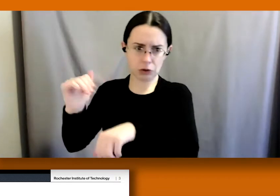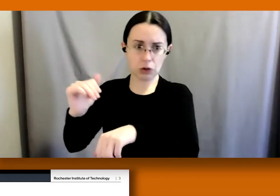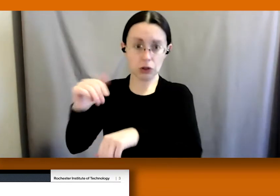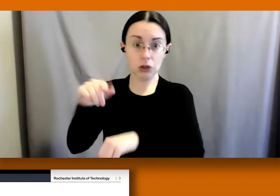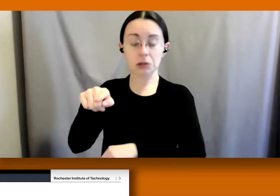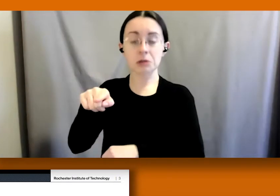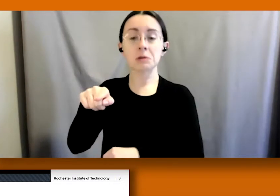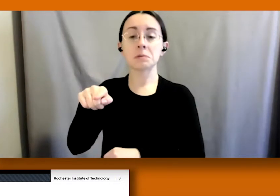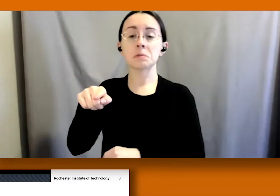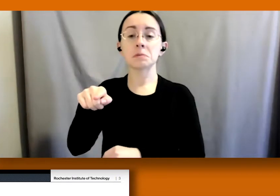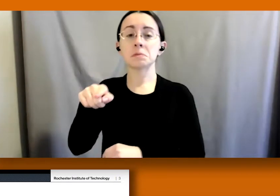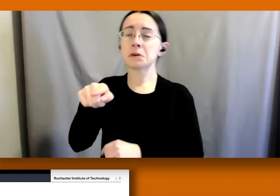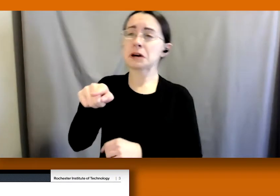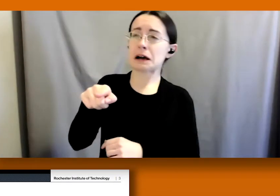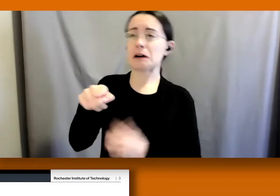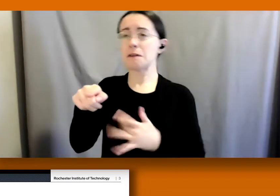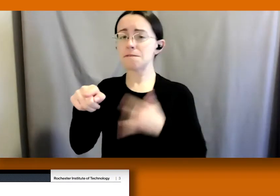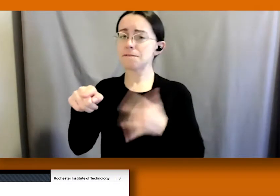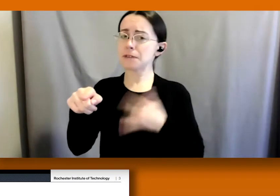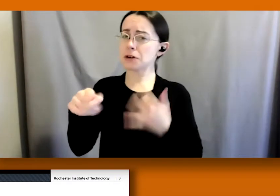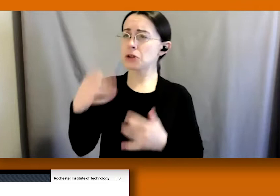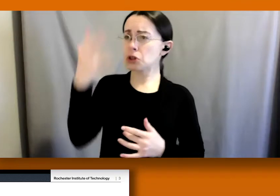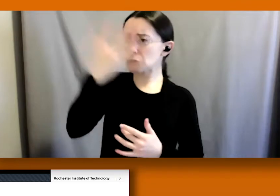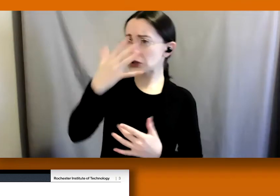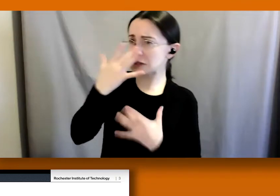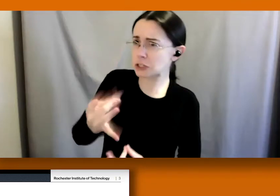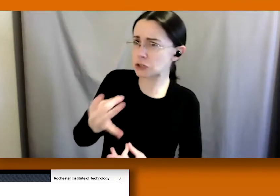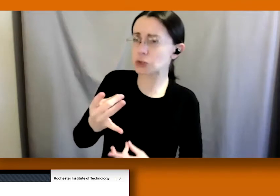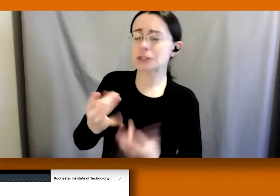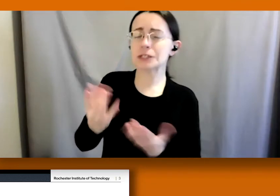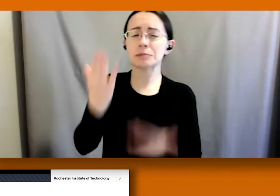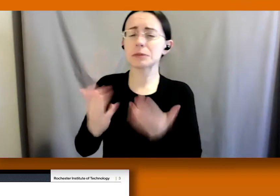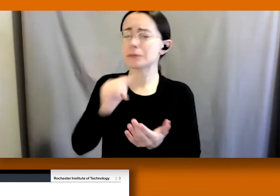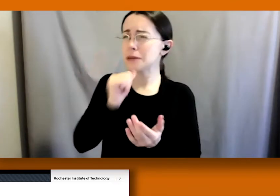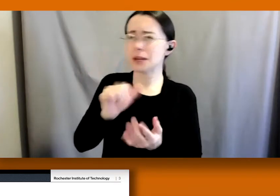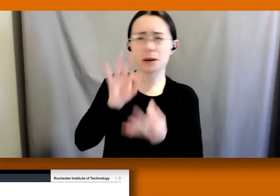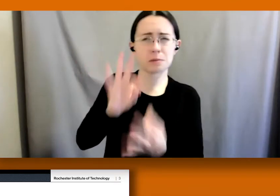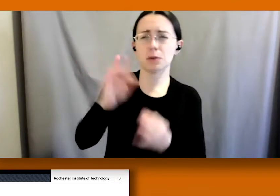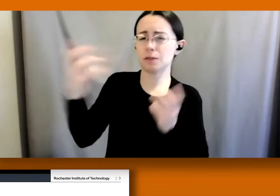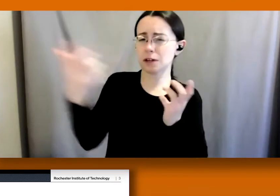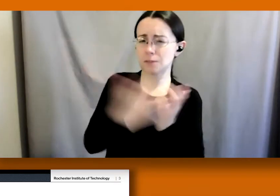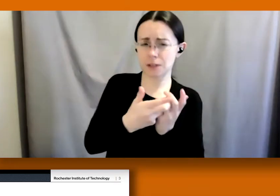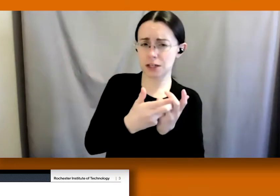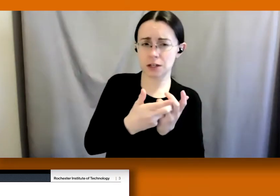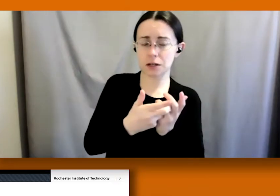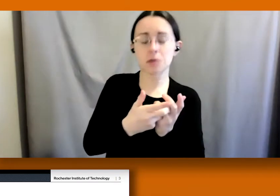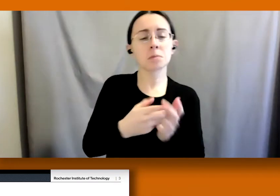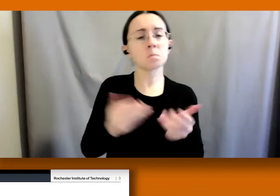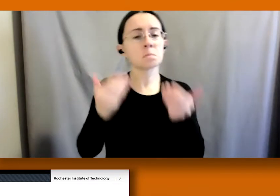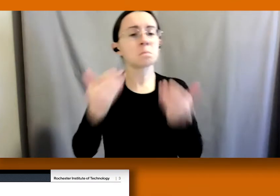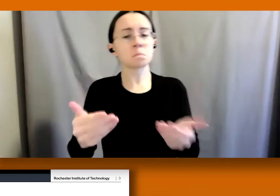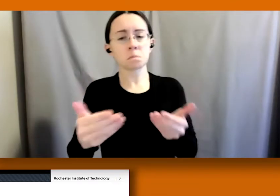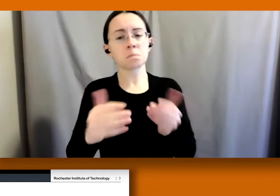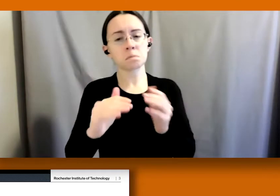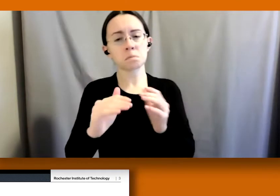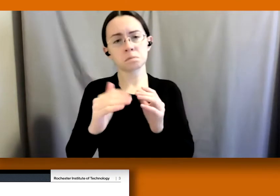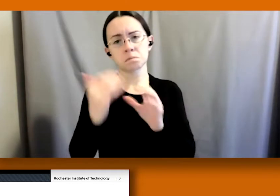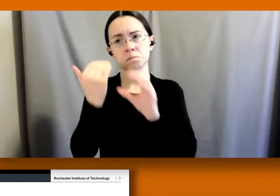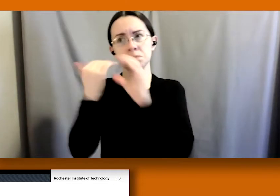but you aren't sure if it fits exactly what they're requesting, don't be shy to send an e-mail to the program officer,